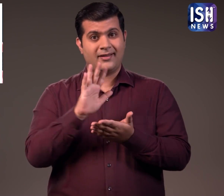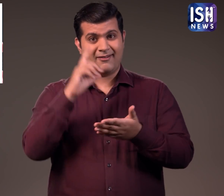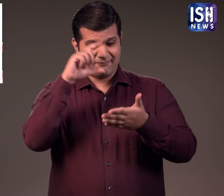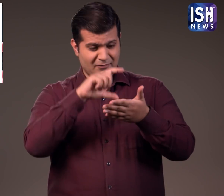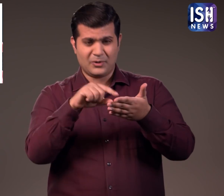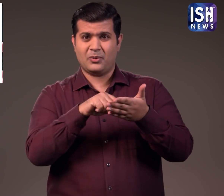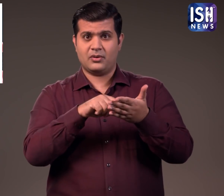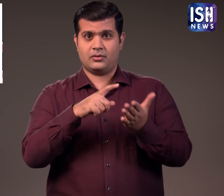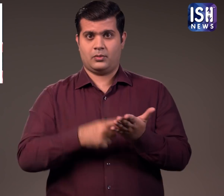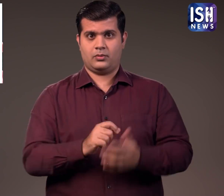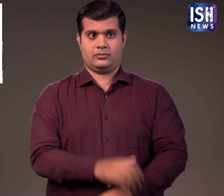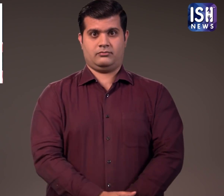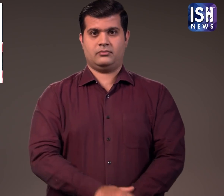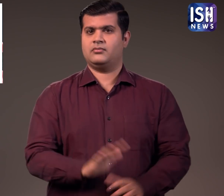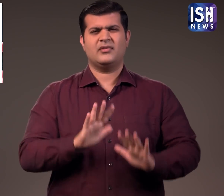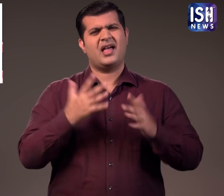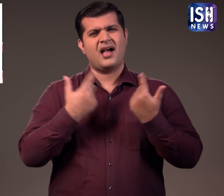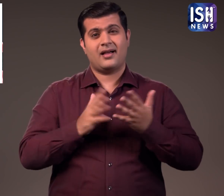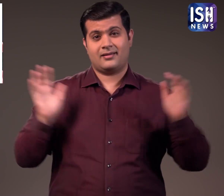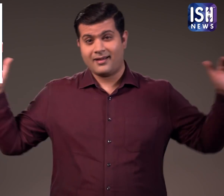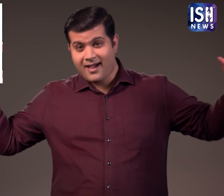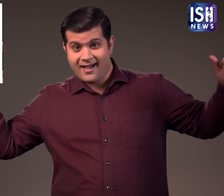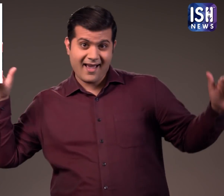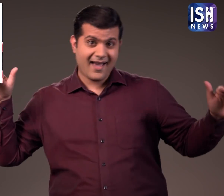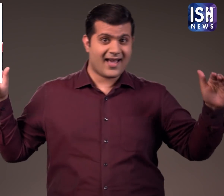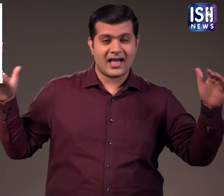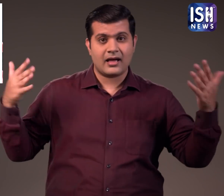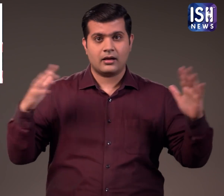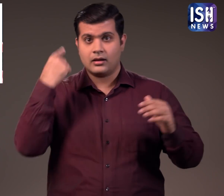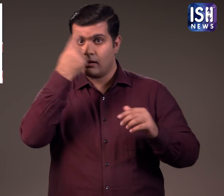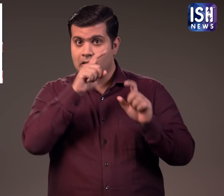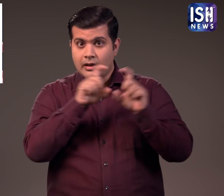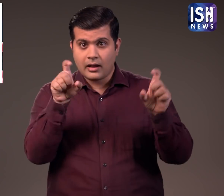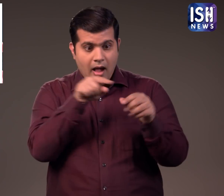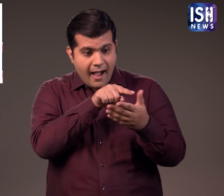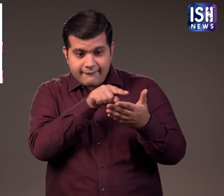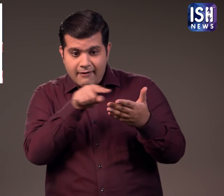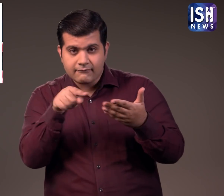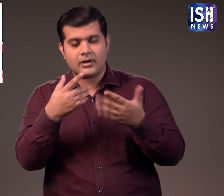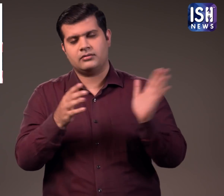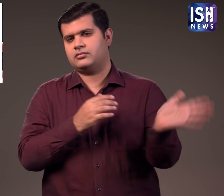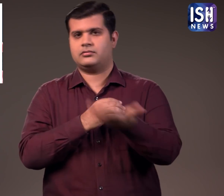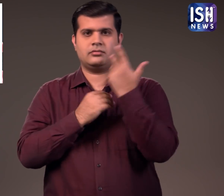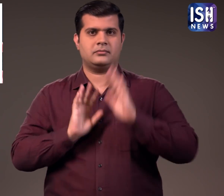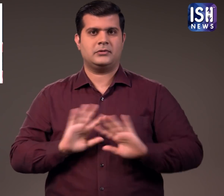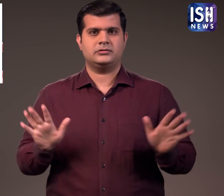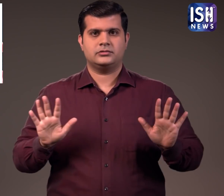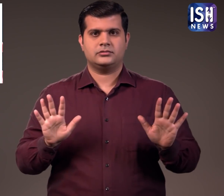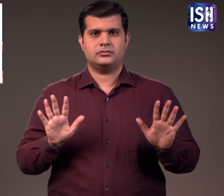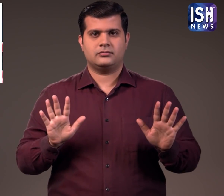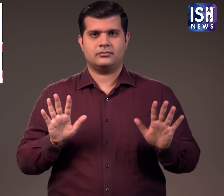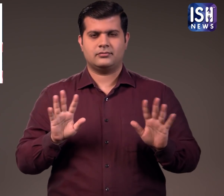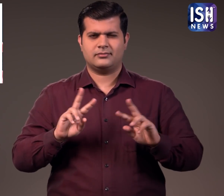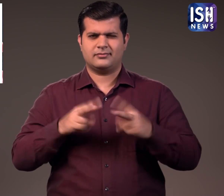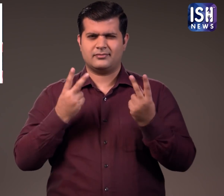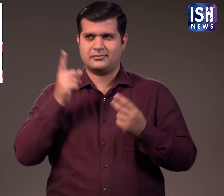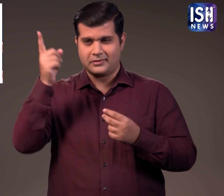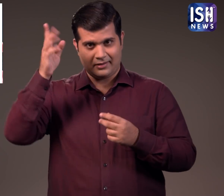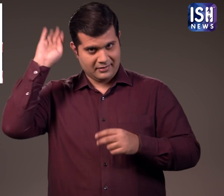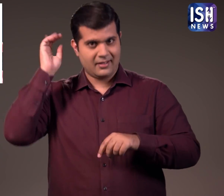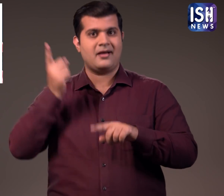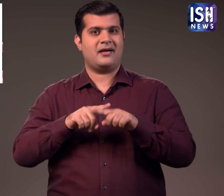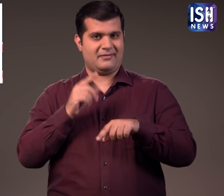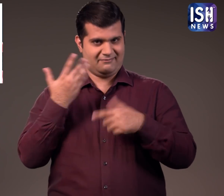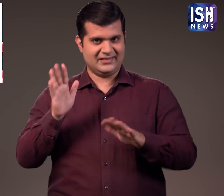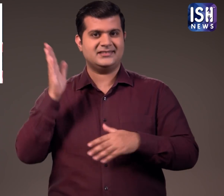As long as the faces of all the members were clearly visible, their poses did not matter.